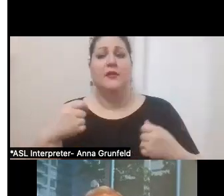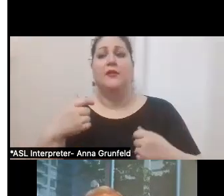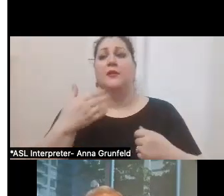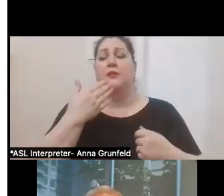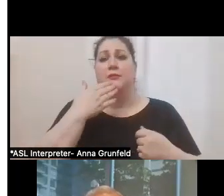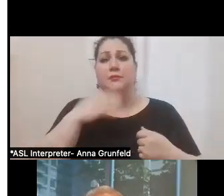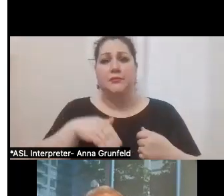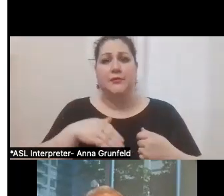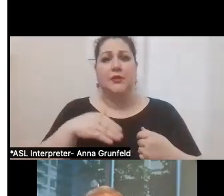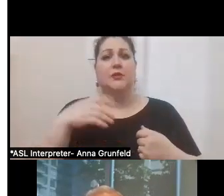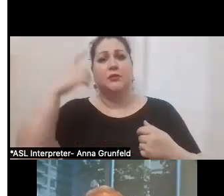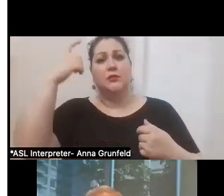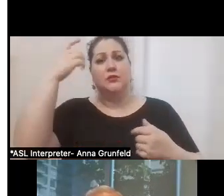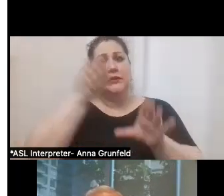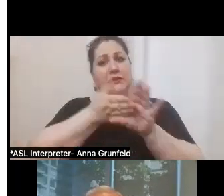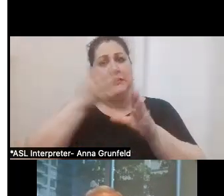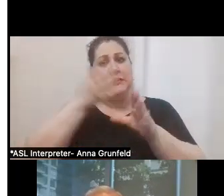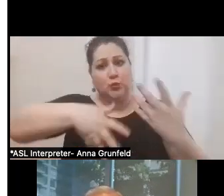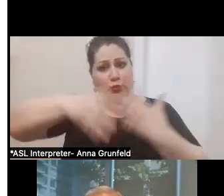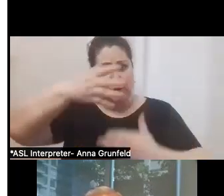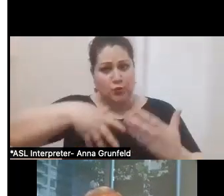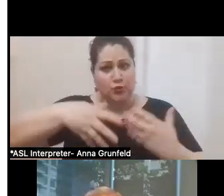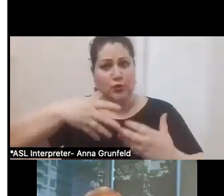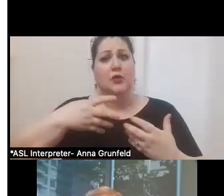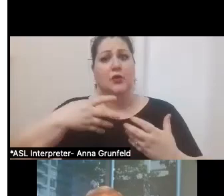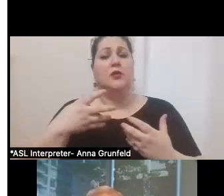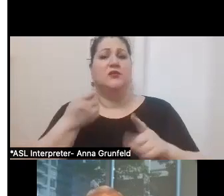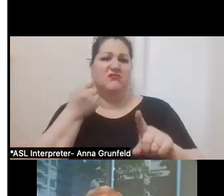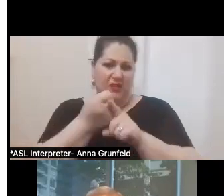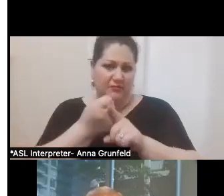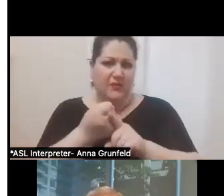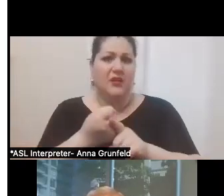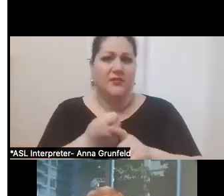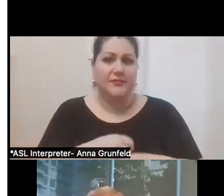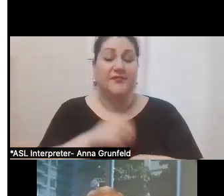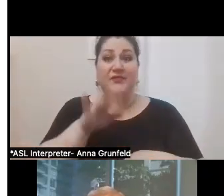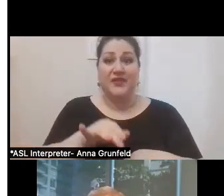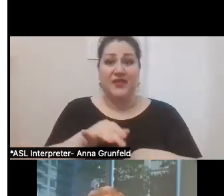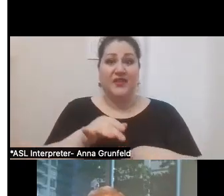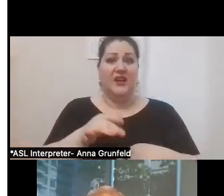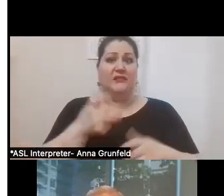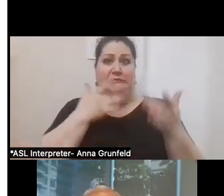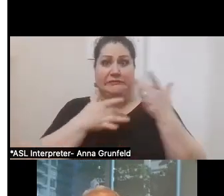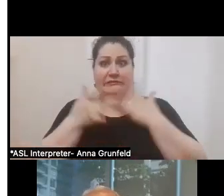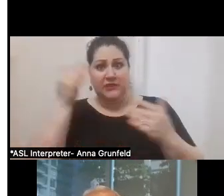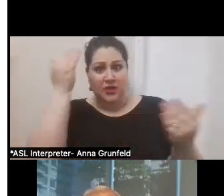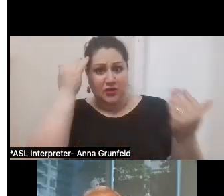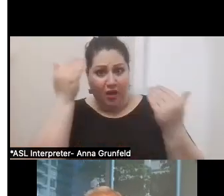This lack of knowledge in professions and helping professions has implications